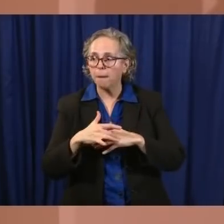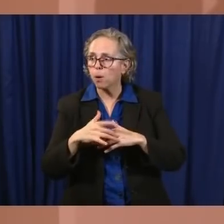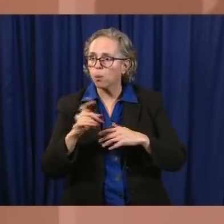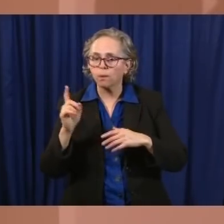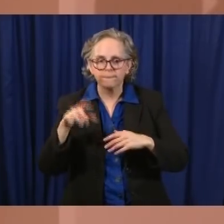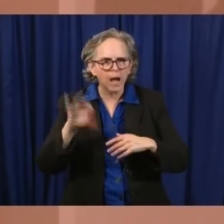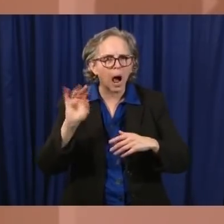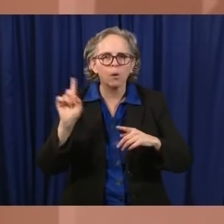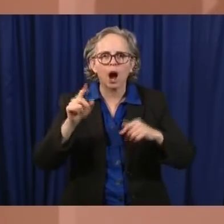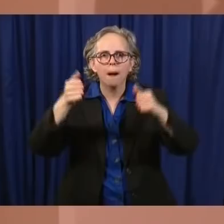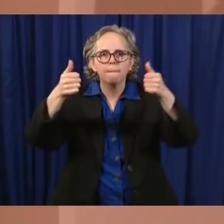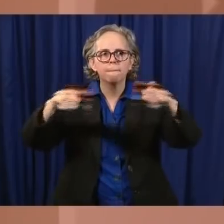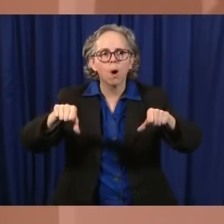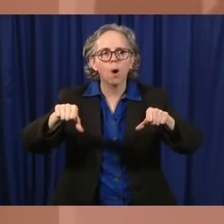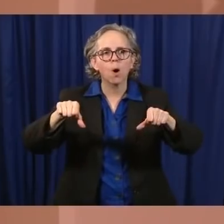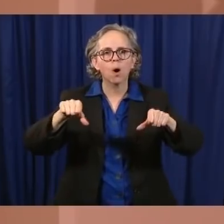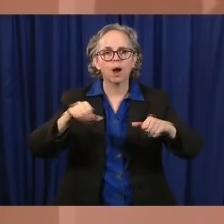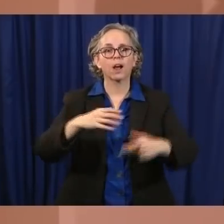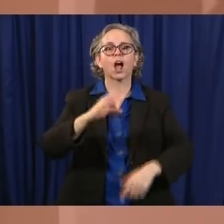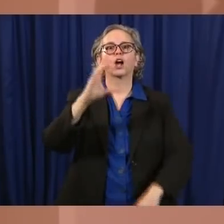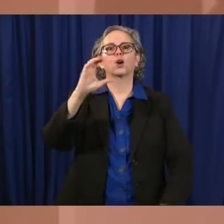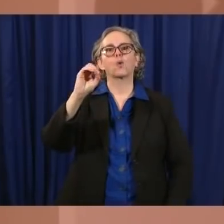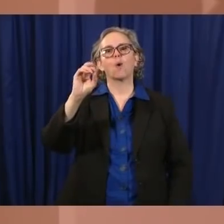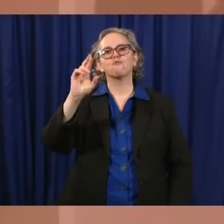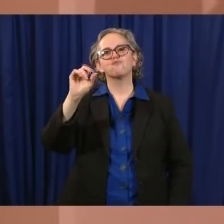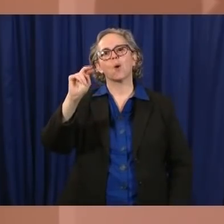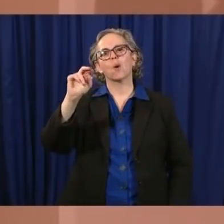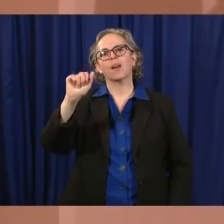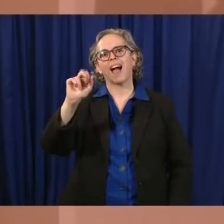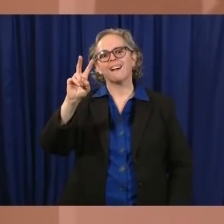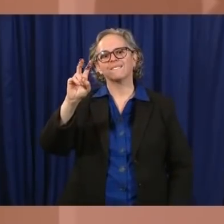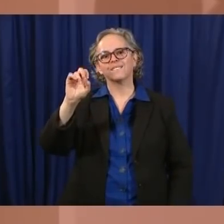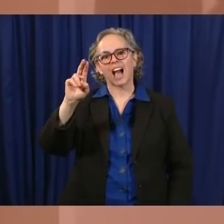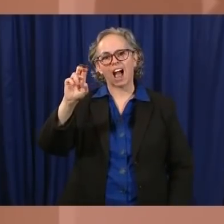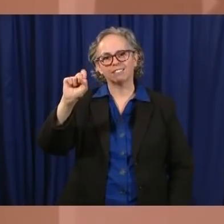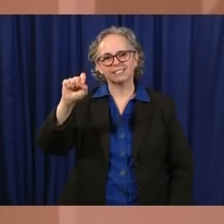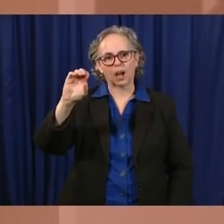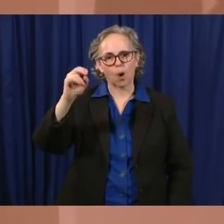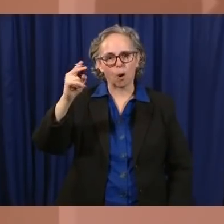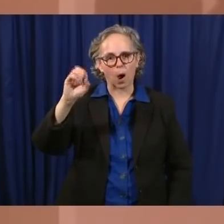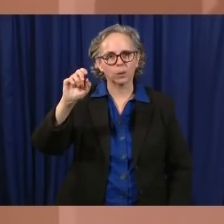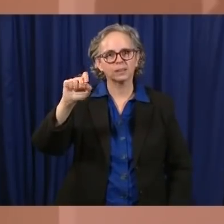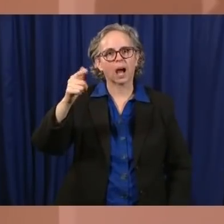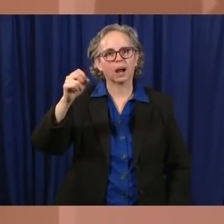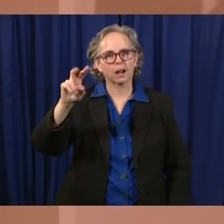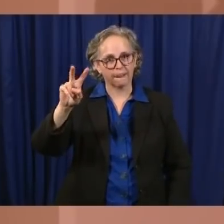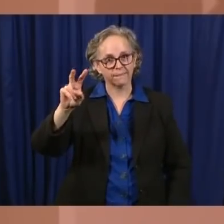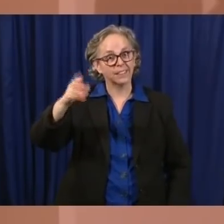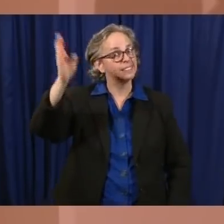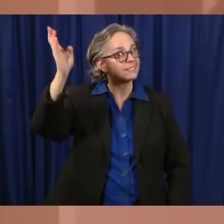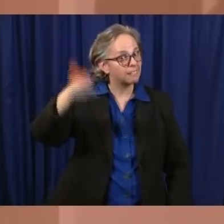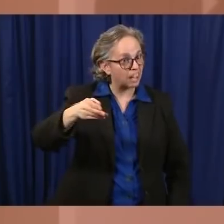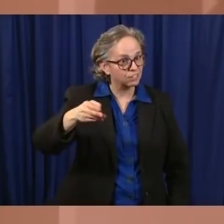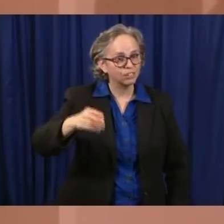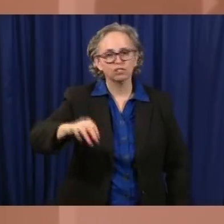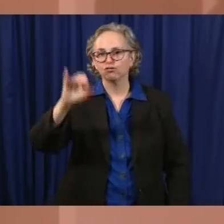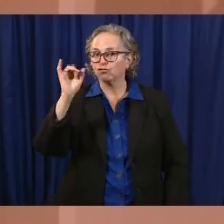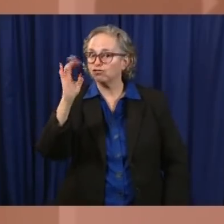WITH A GROWING NEED FOR PEOPLE TO HIRE. IT IS REALLY QUITE AMAZING THAT THERE ARE OVER 40,000 JOBS NOW